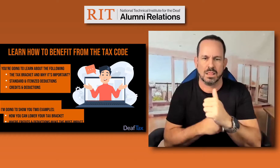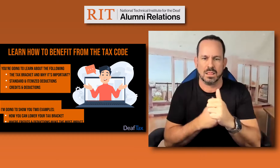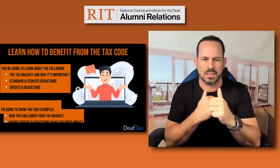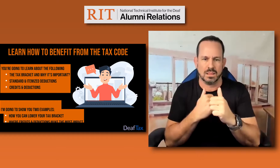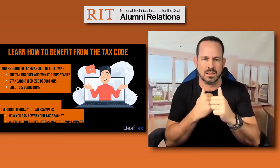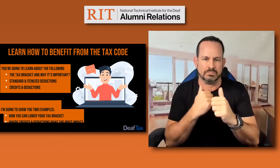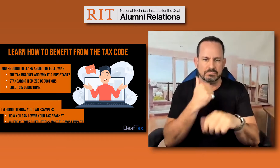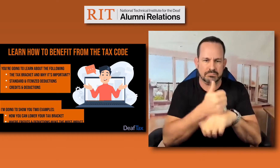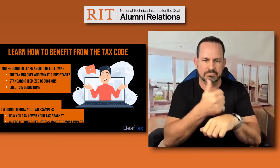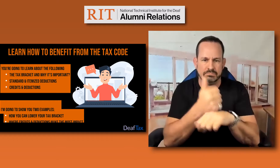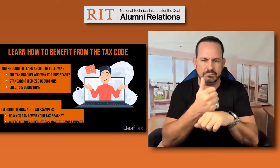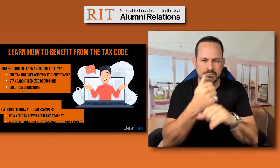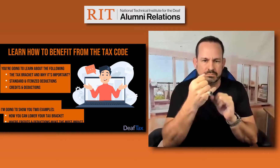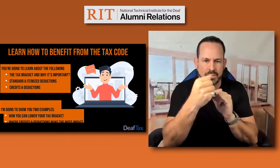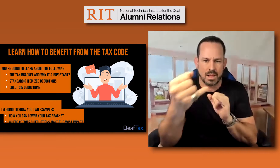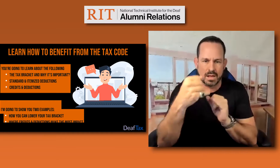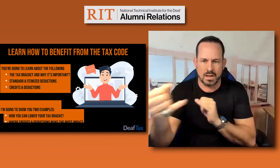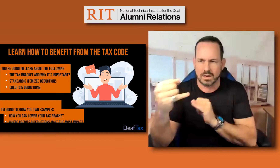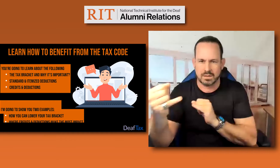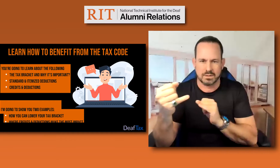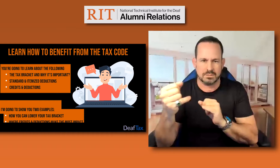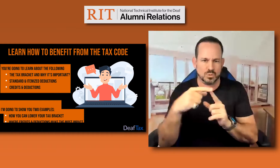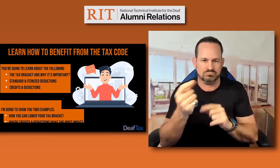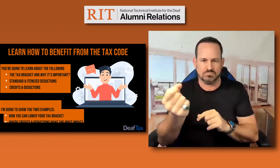These all are really foundational